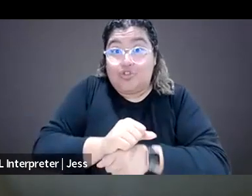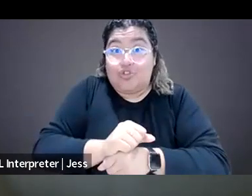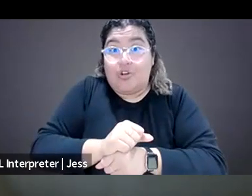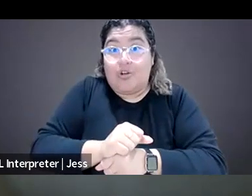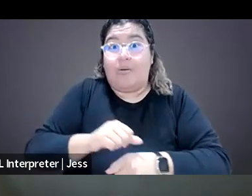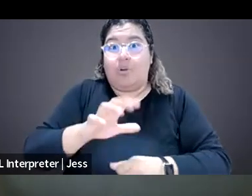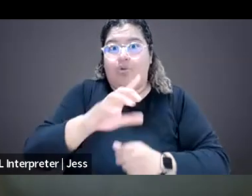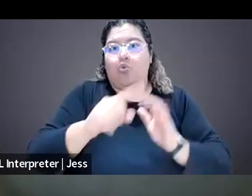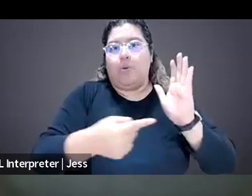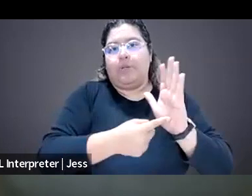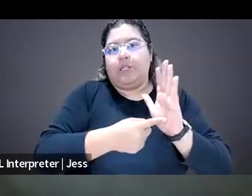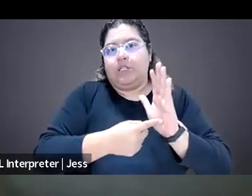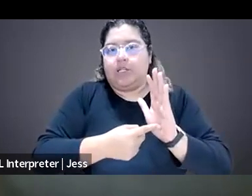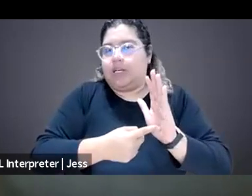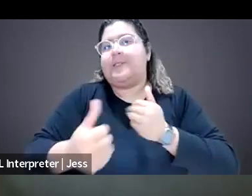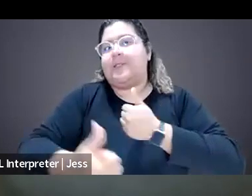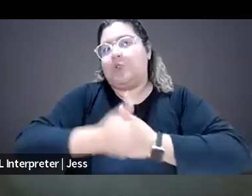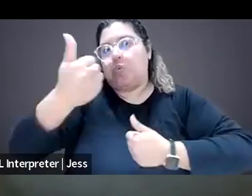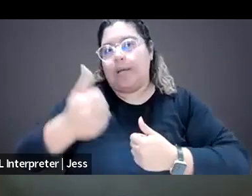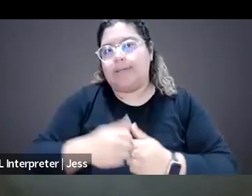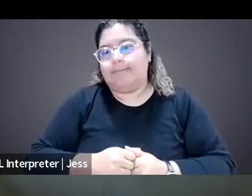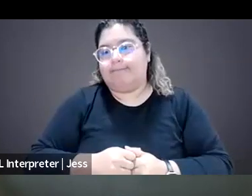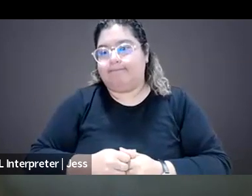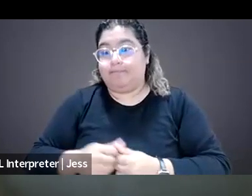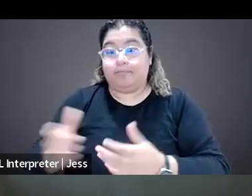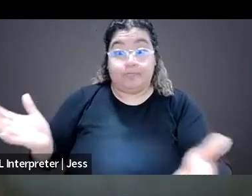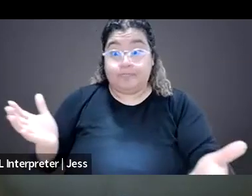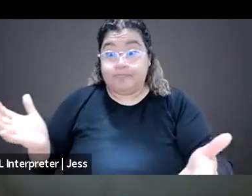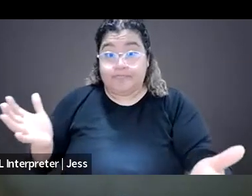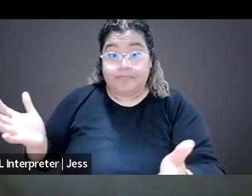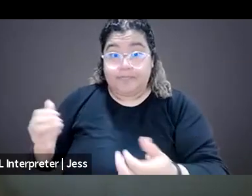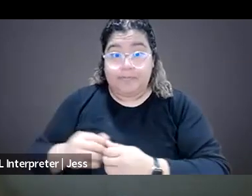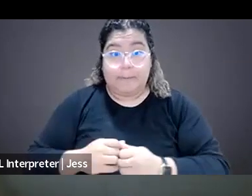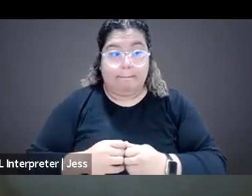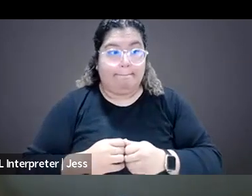This is, oh sorry, go ahead, Elisa. No, please go ahead. This is Elisa.